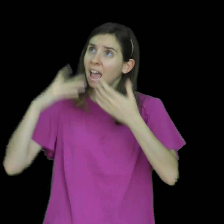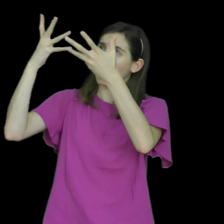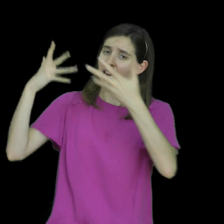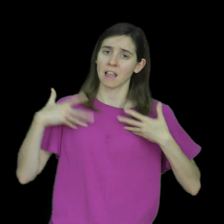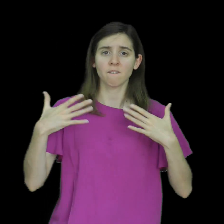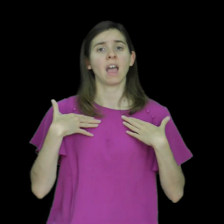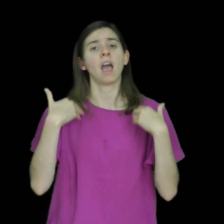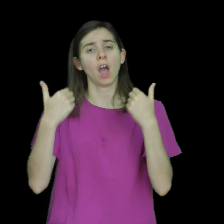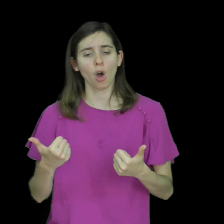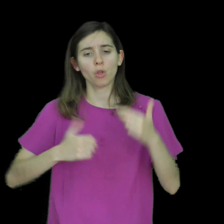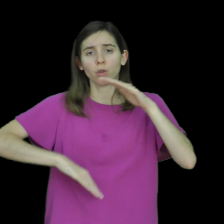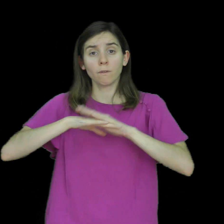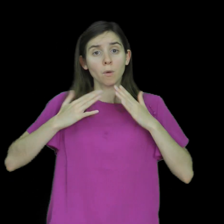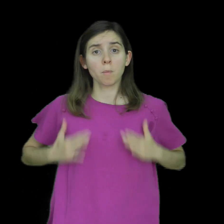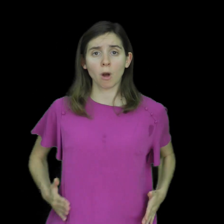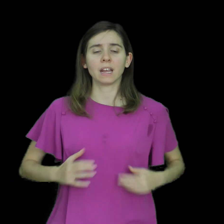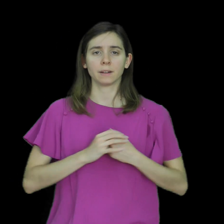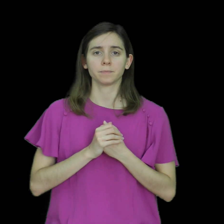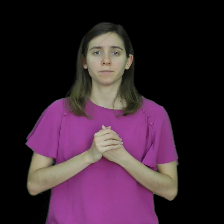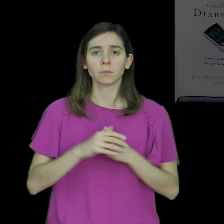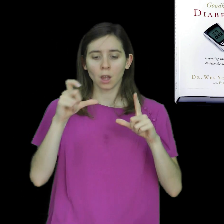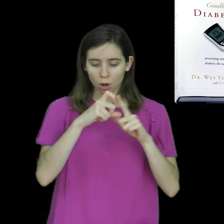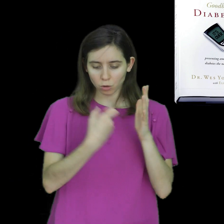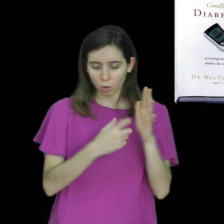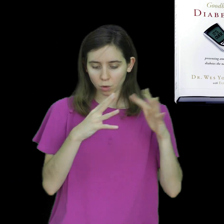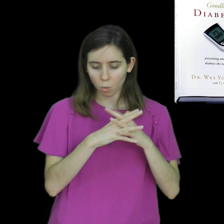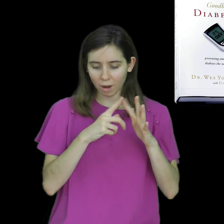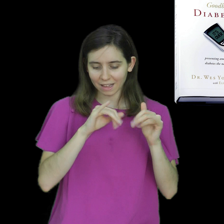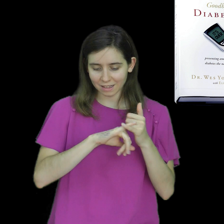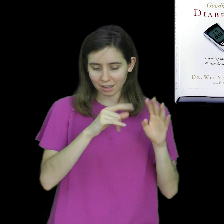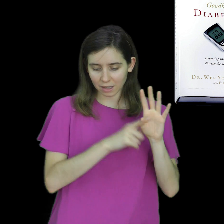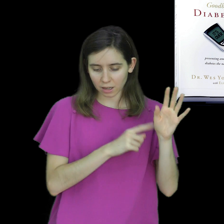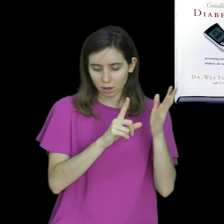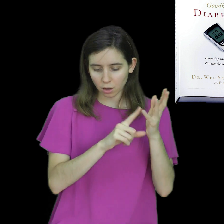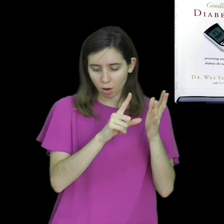health to one's whole body." Dr Wes Youngberg is the author of "Goodbye